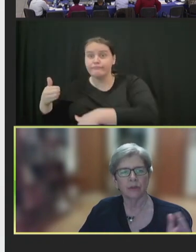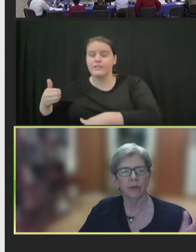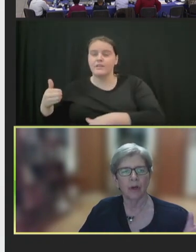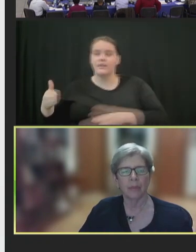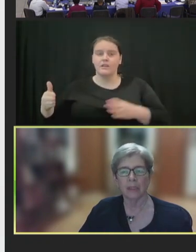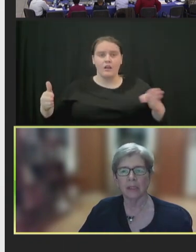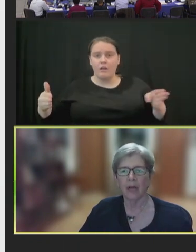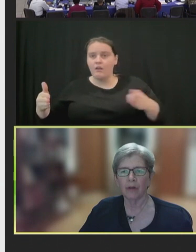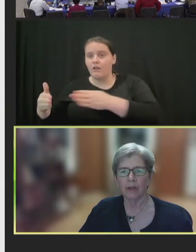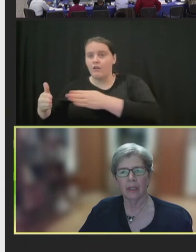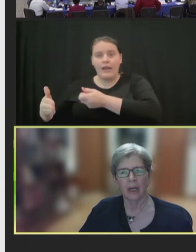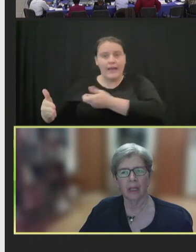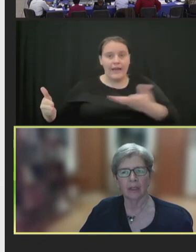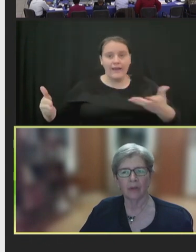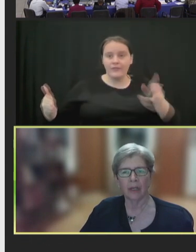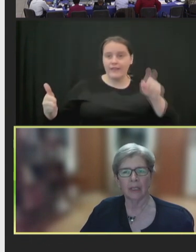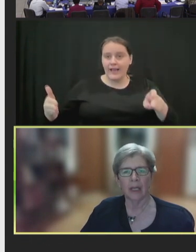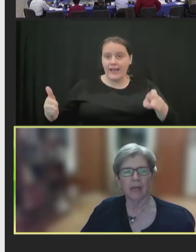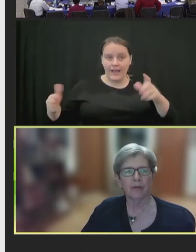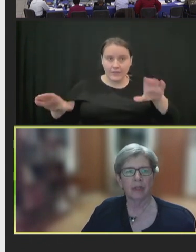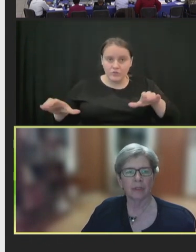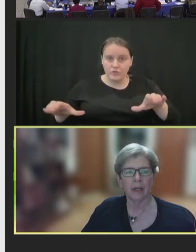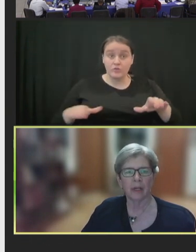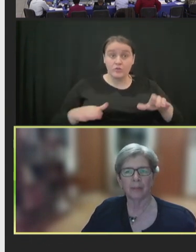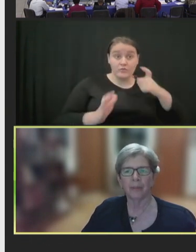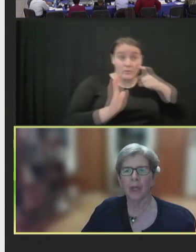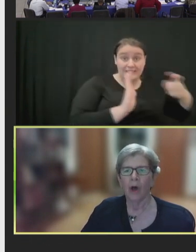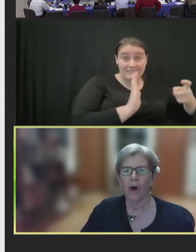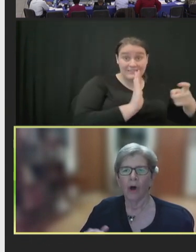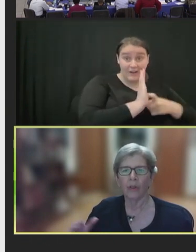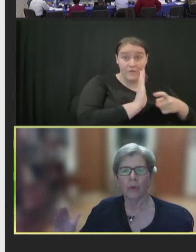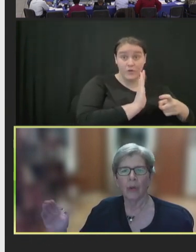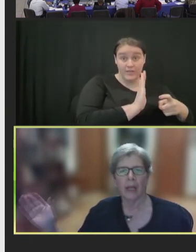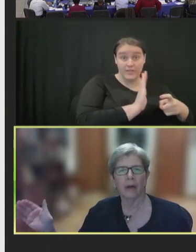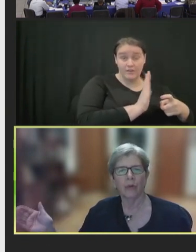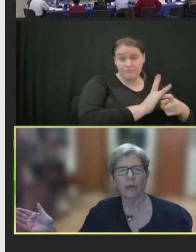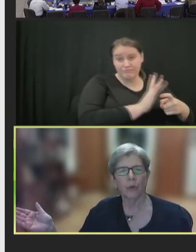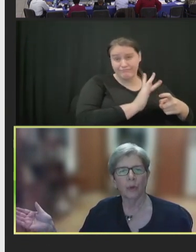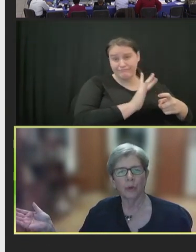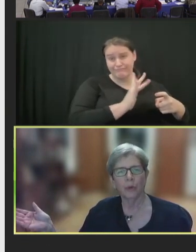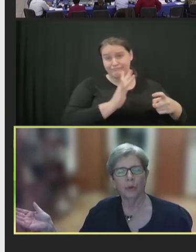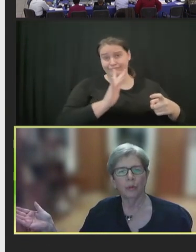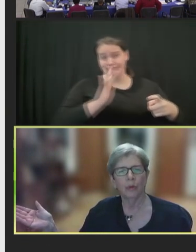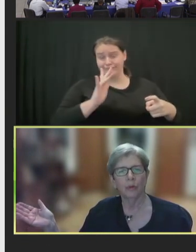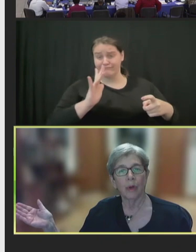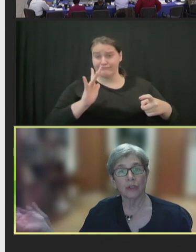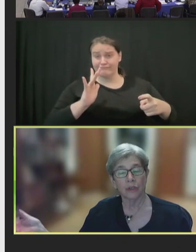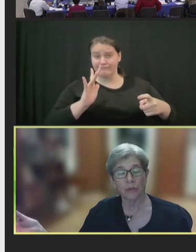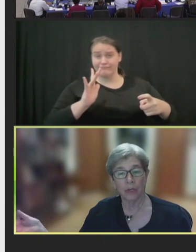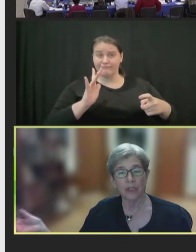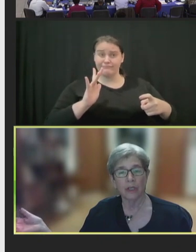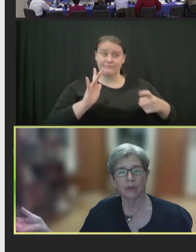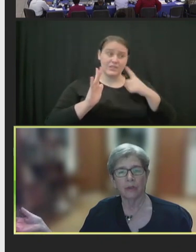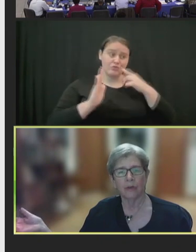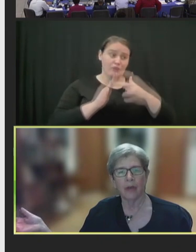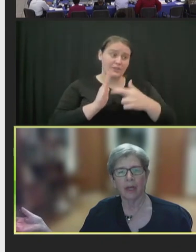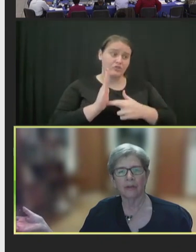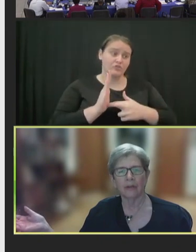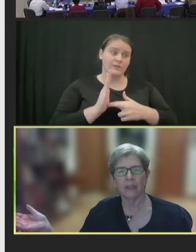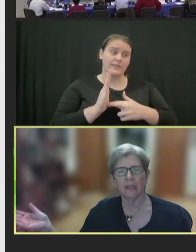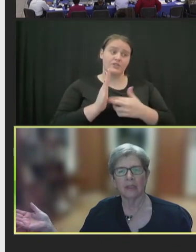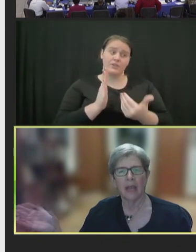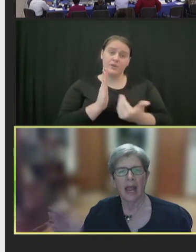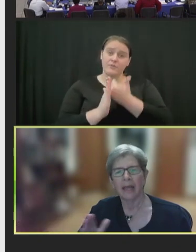from discovery on the very left, all the way out through registration of new vaccines. And